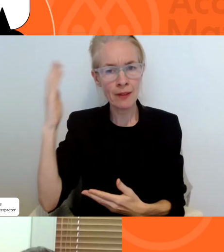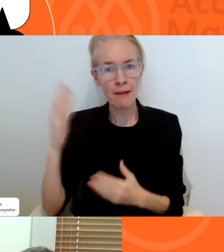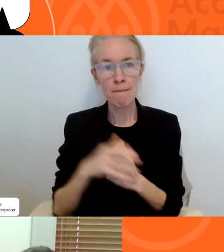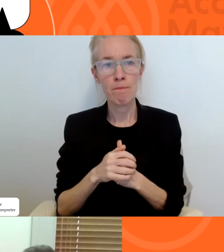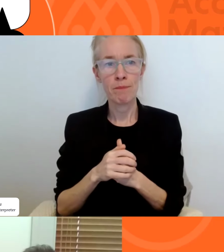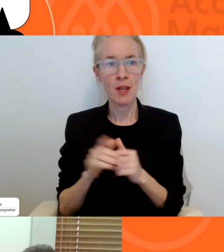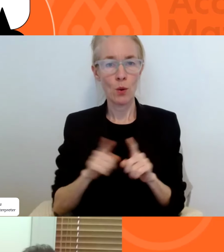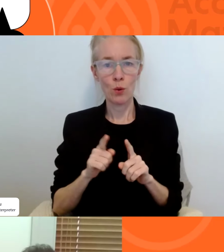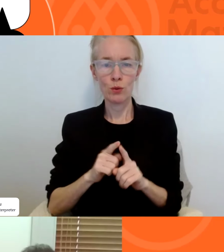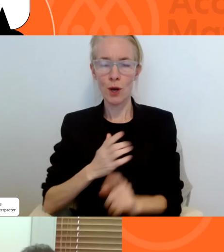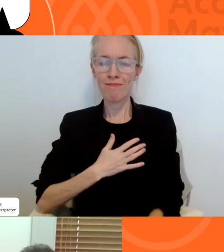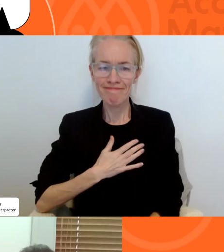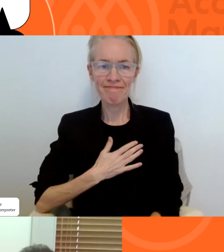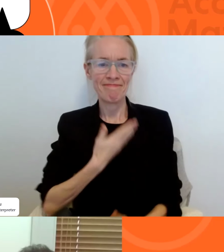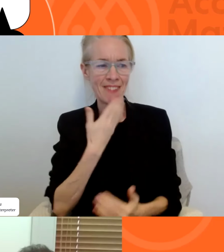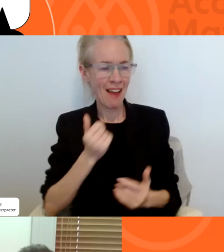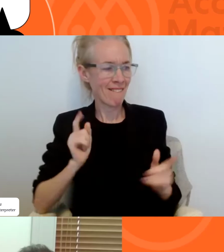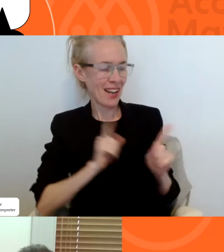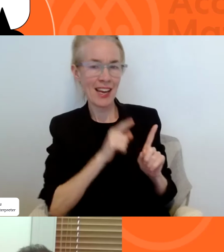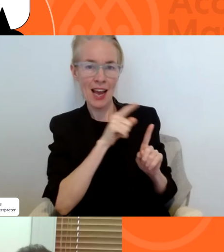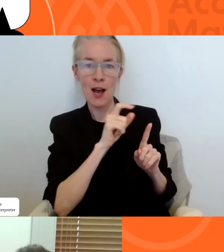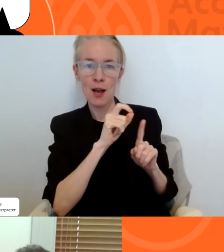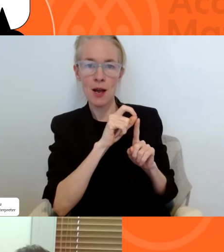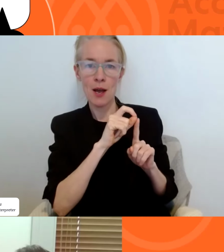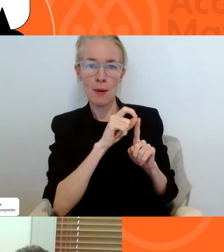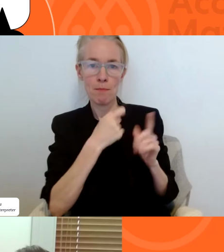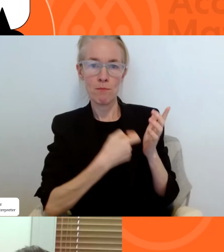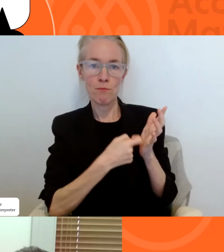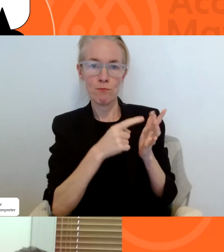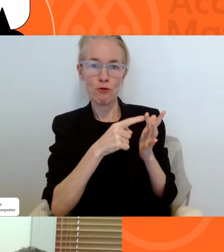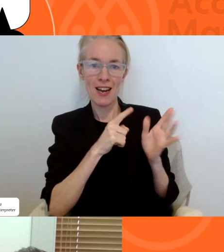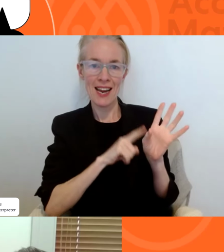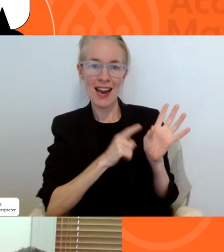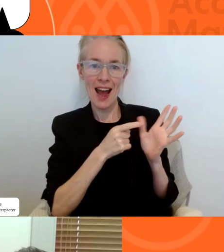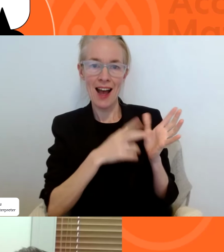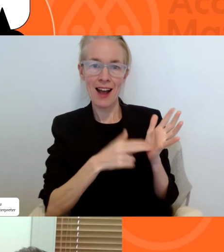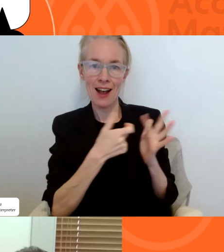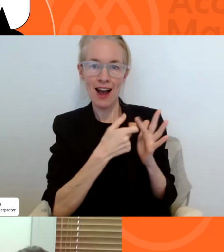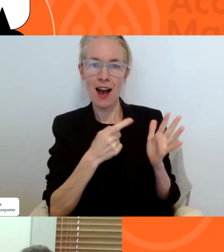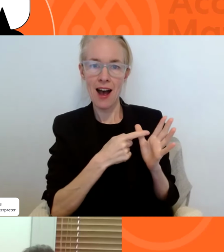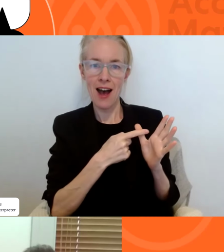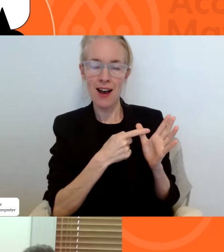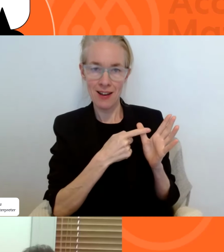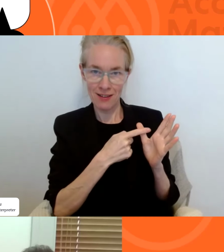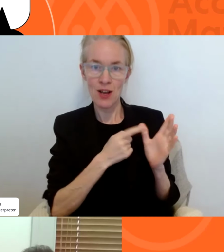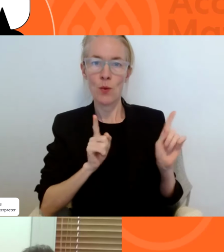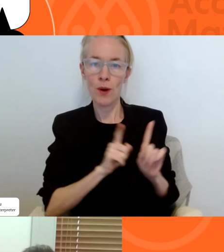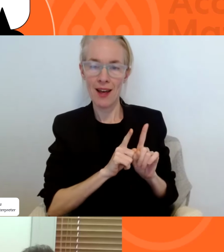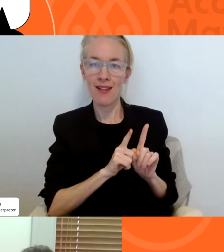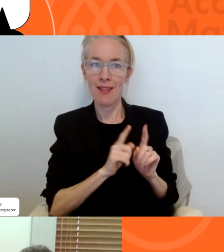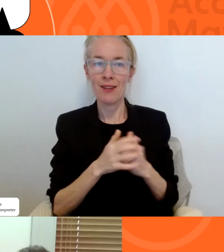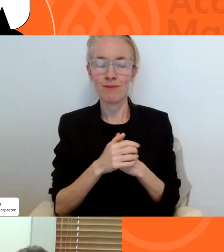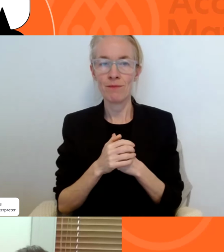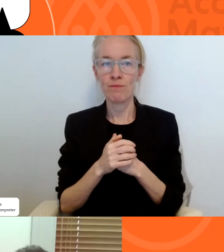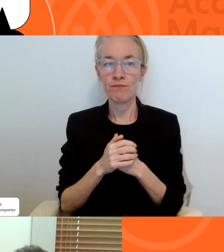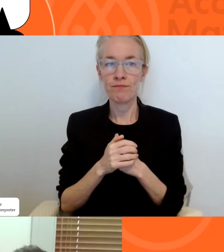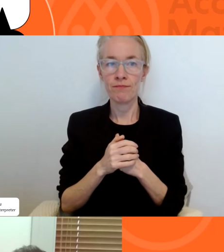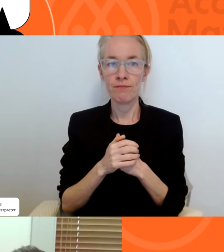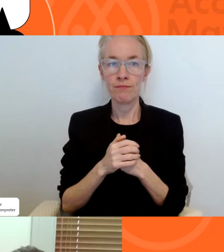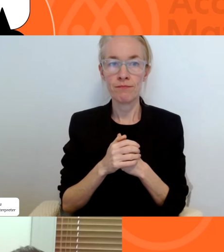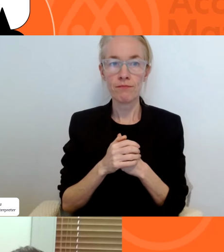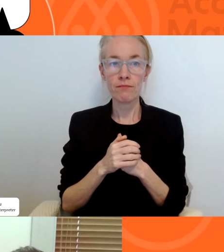of Priyanca alongside as well. For us, it was an important opportunity